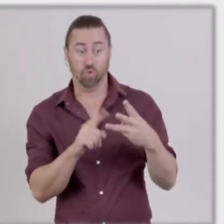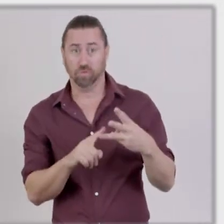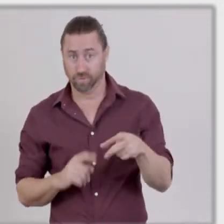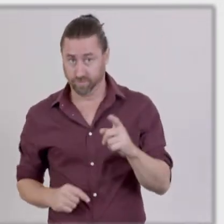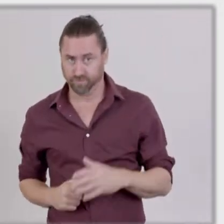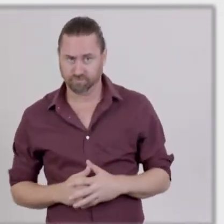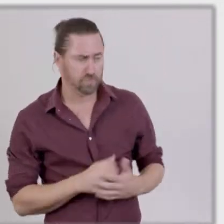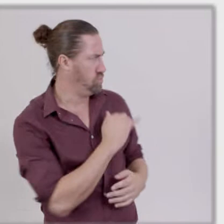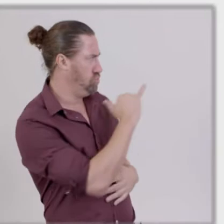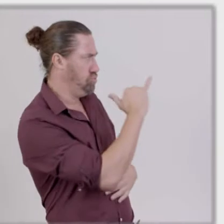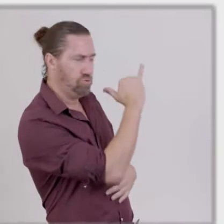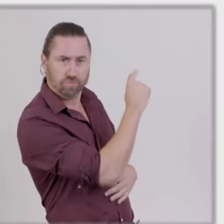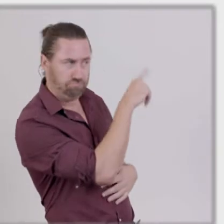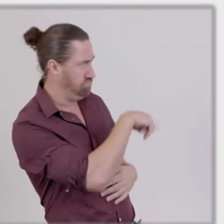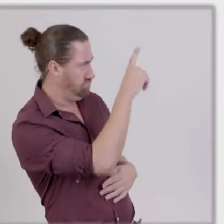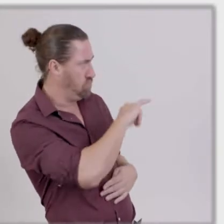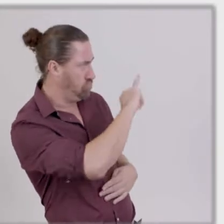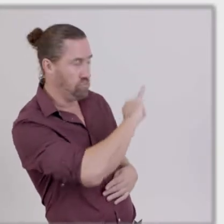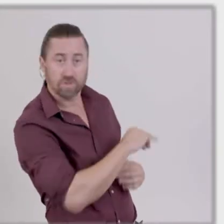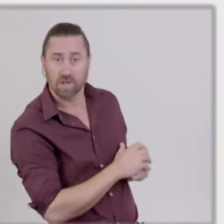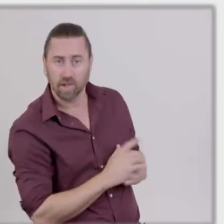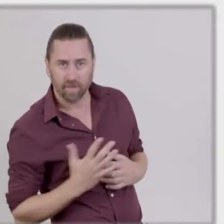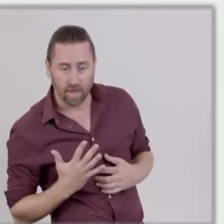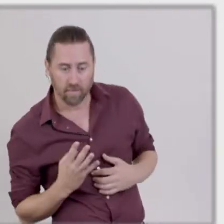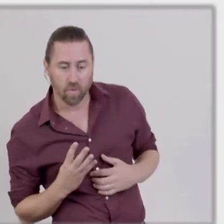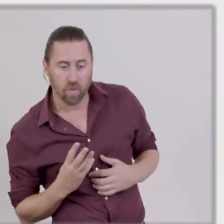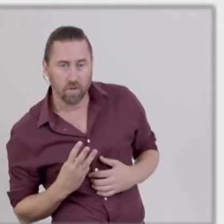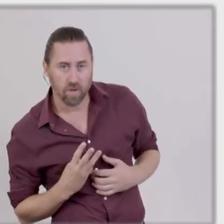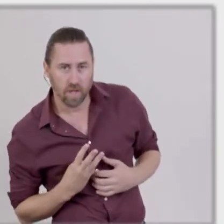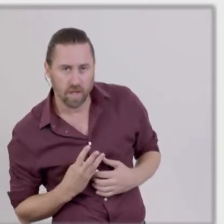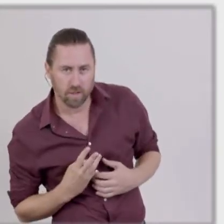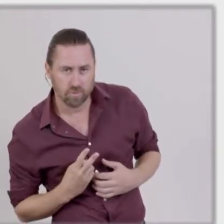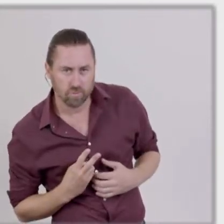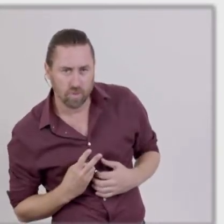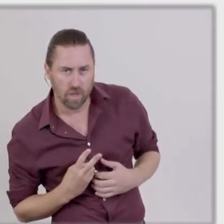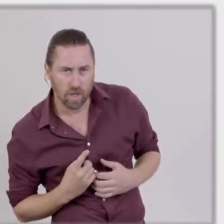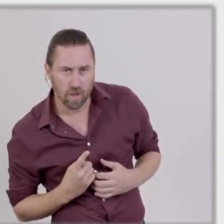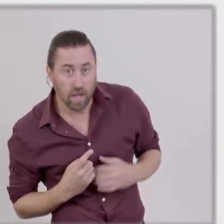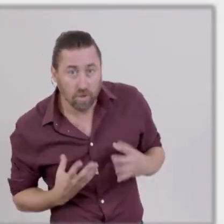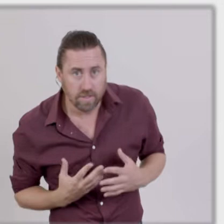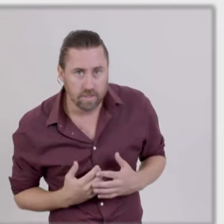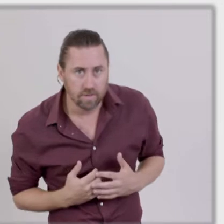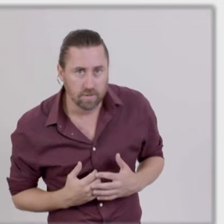Which fraction is greater? Ready? Five, four, three, two, one!